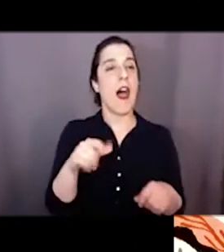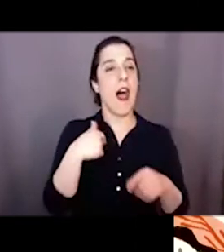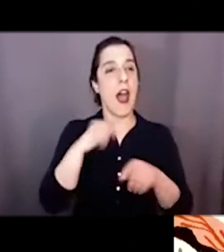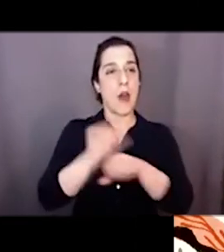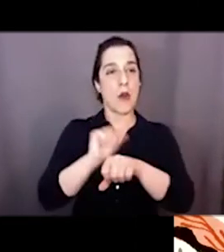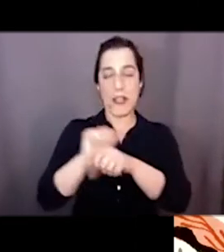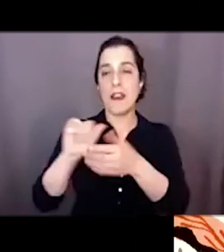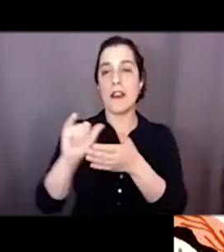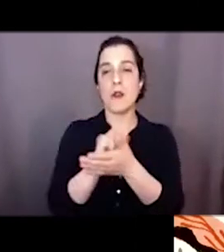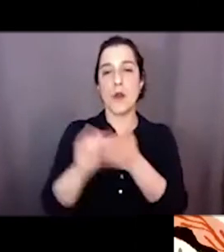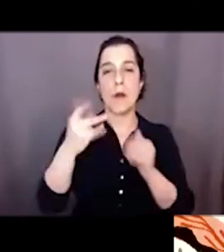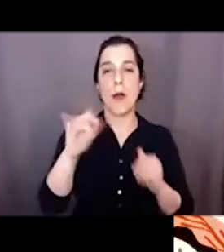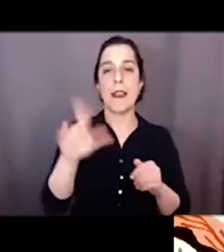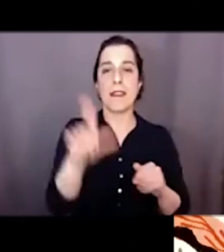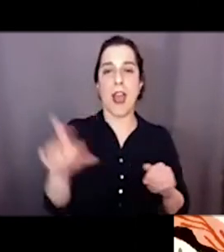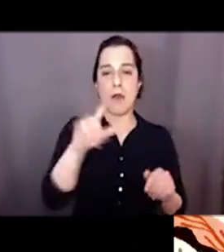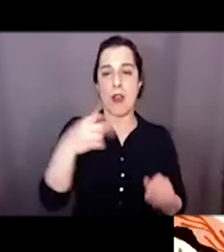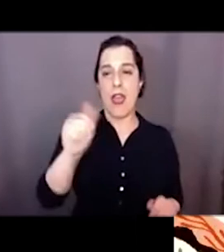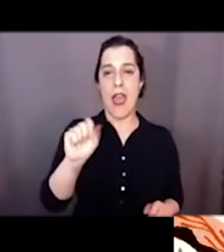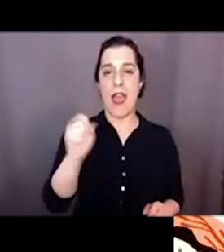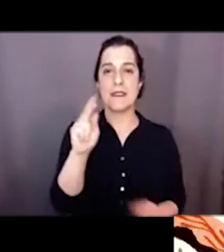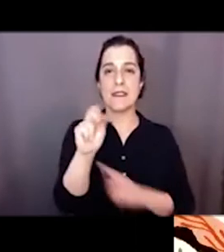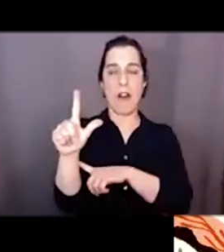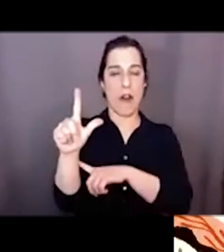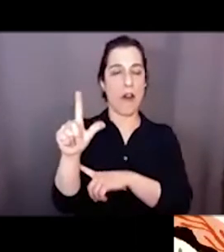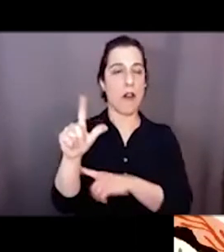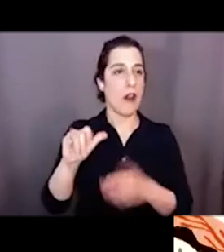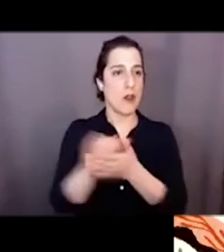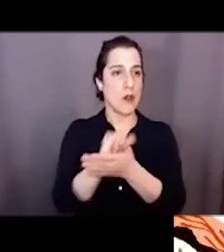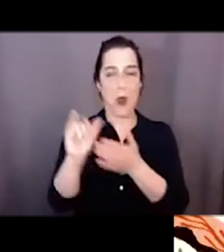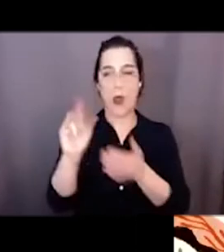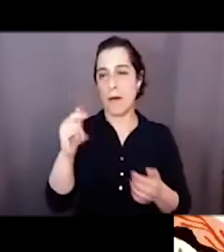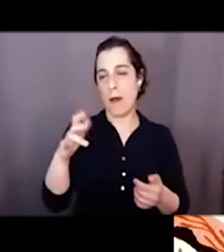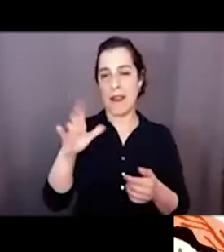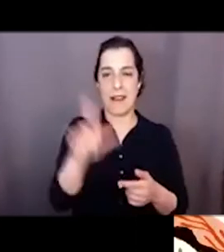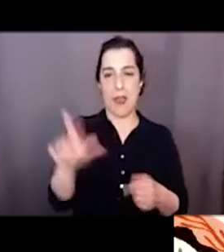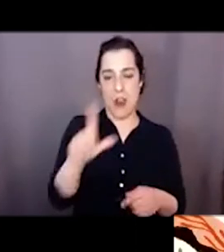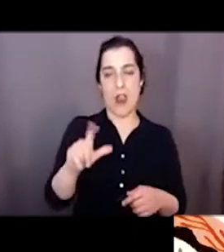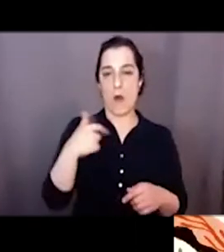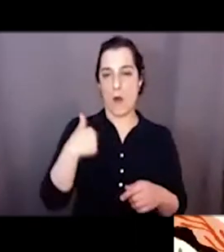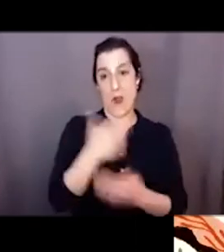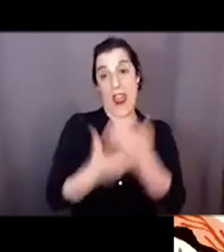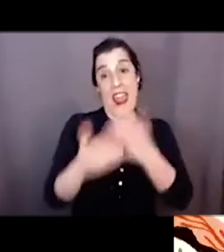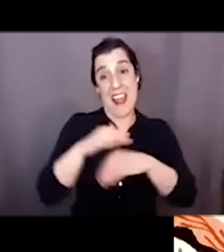We were a very hands on lab and will be. Again, my job is to Mmm,